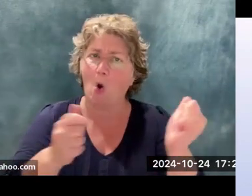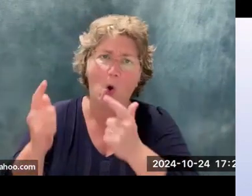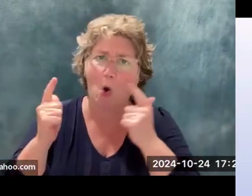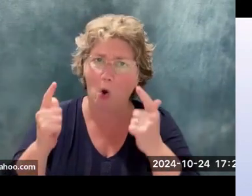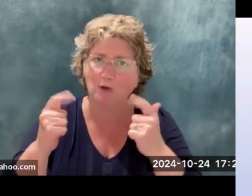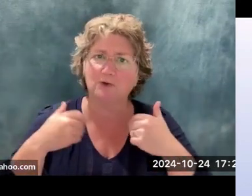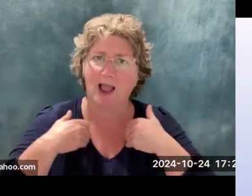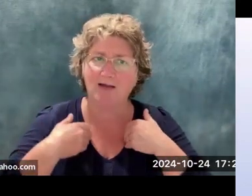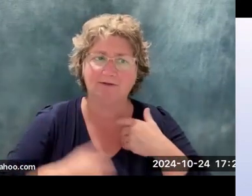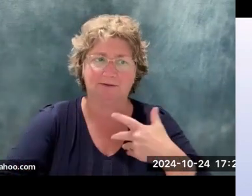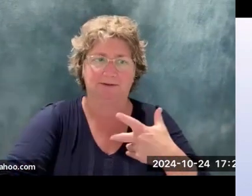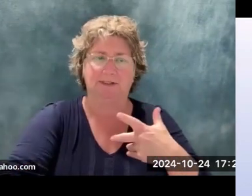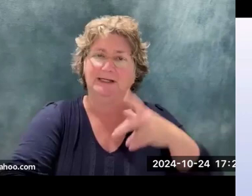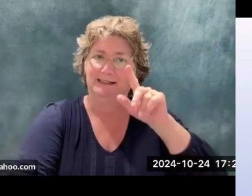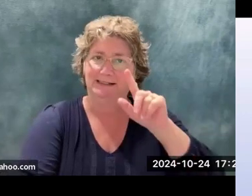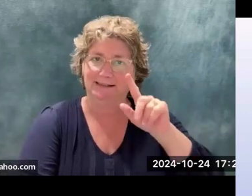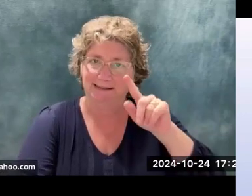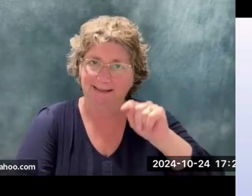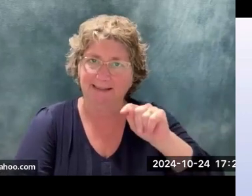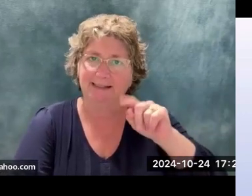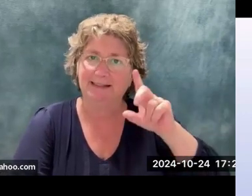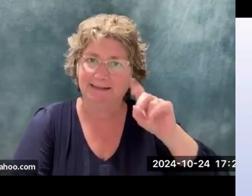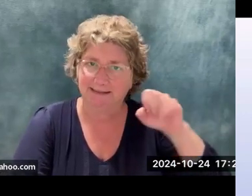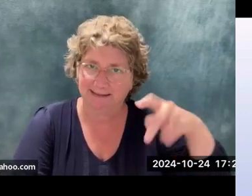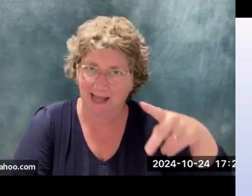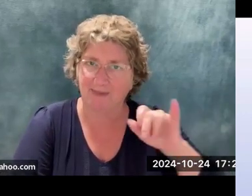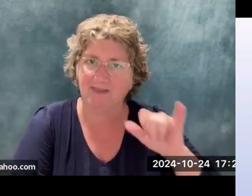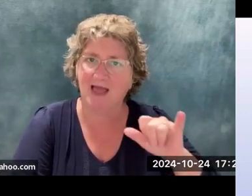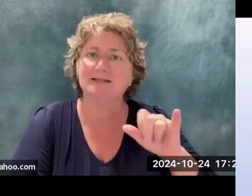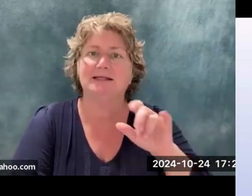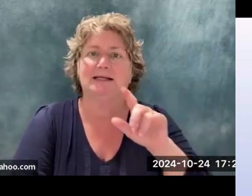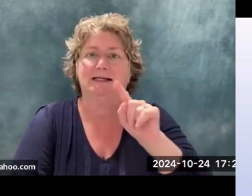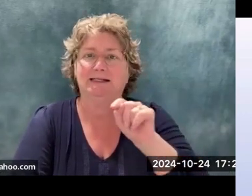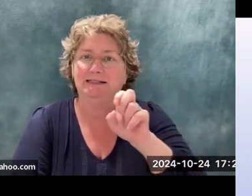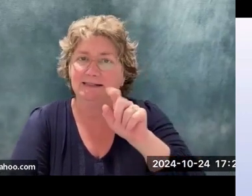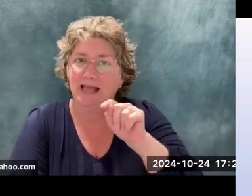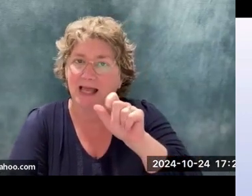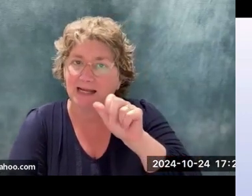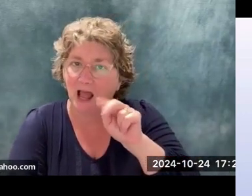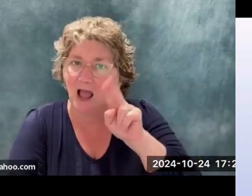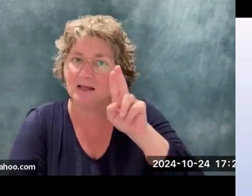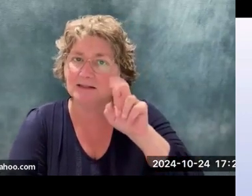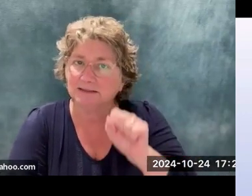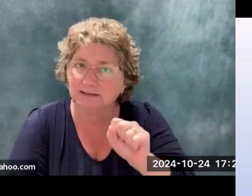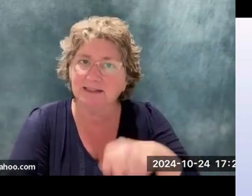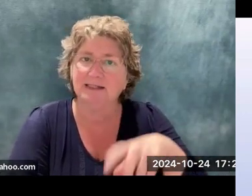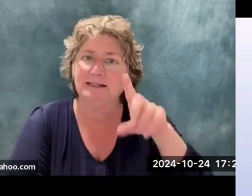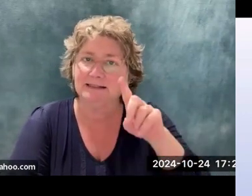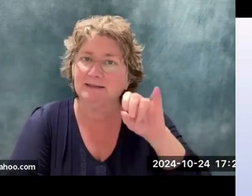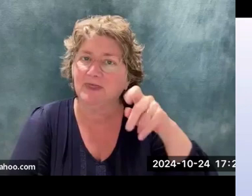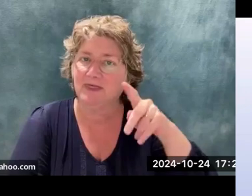and acellular pertussis at least once in adulthood to boost your childhood vaccines.